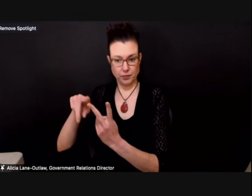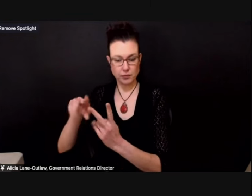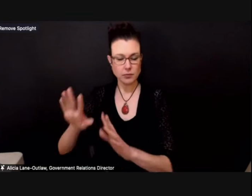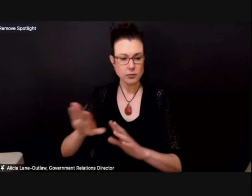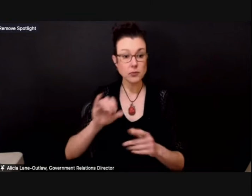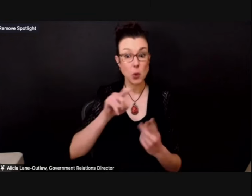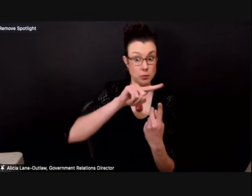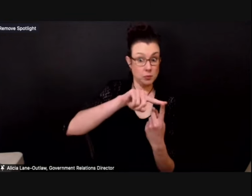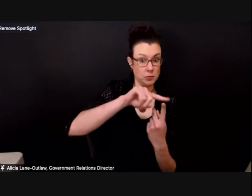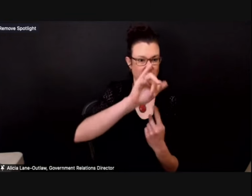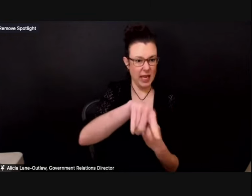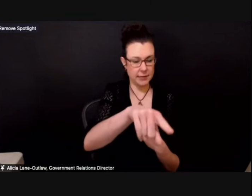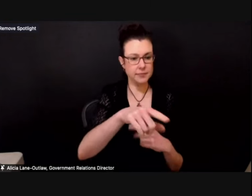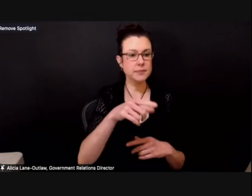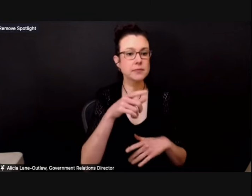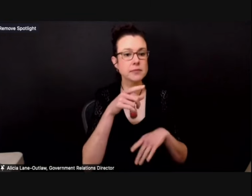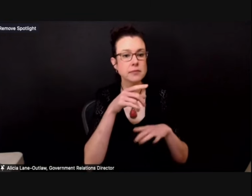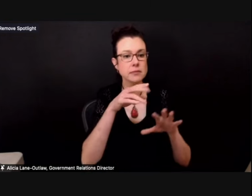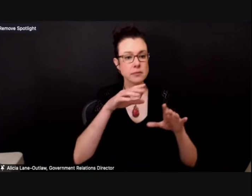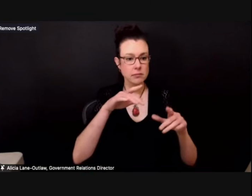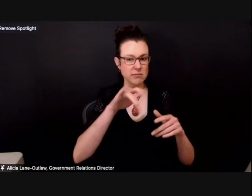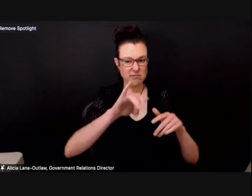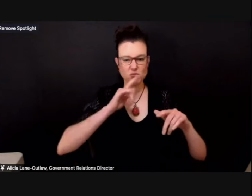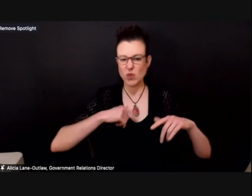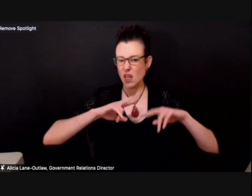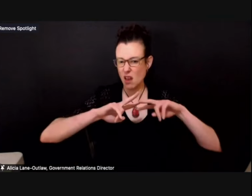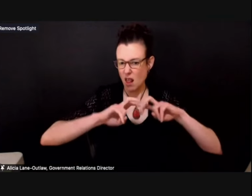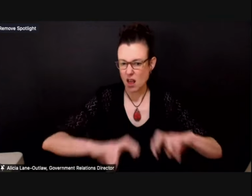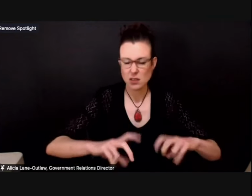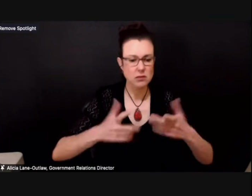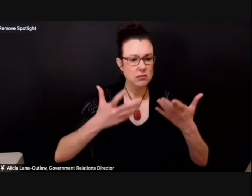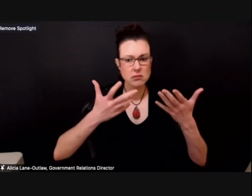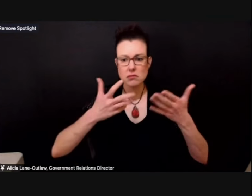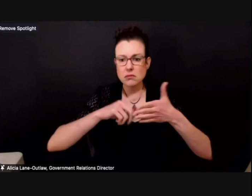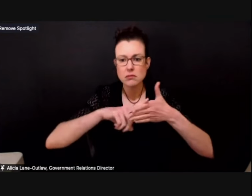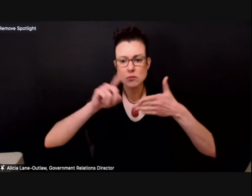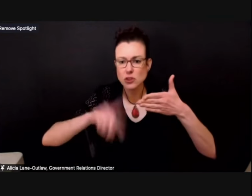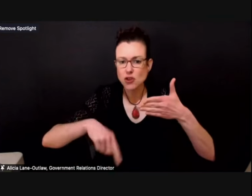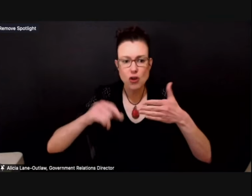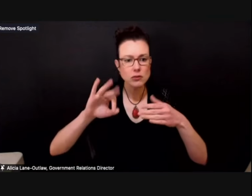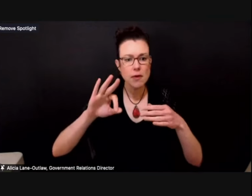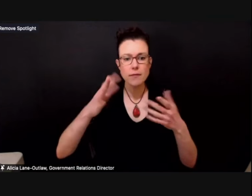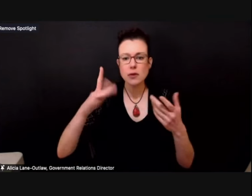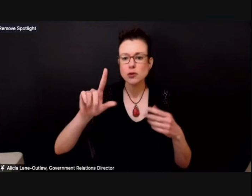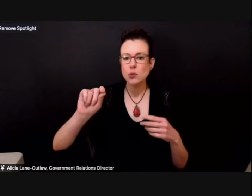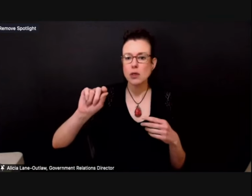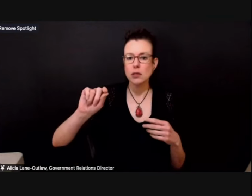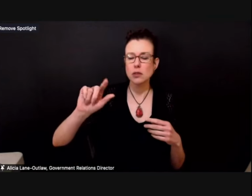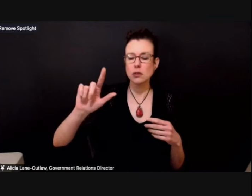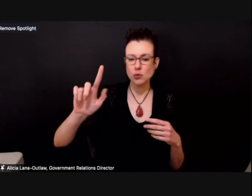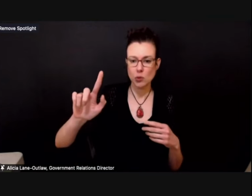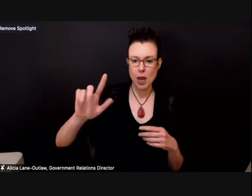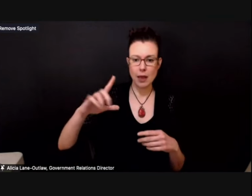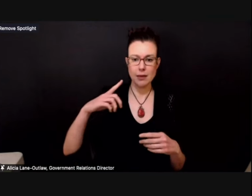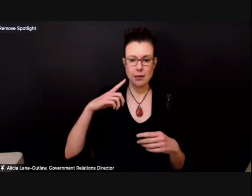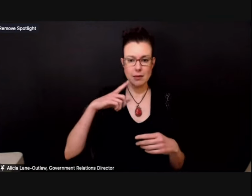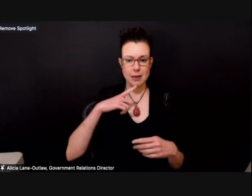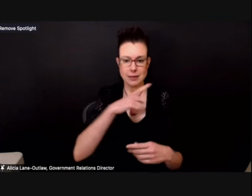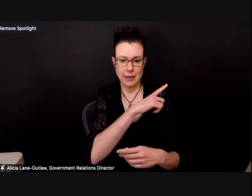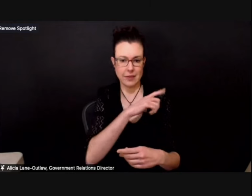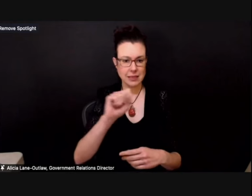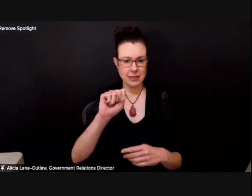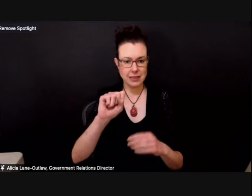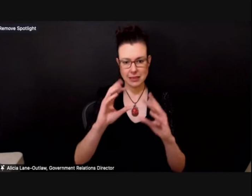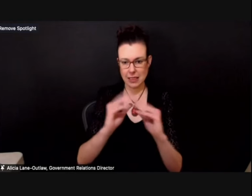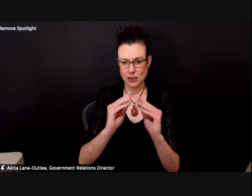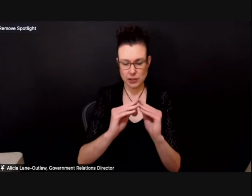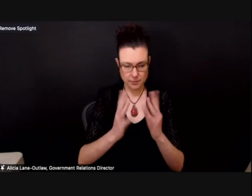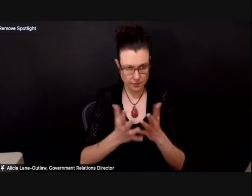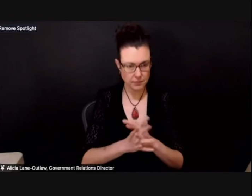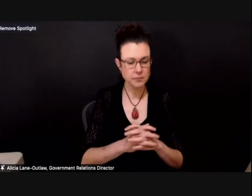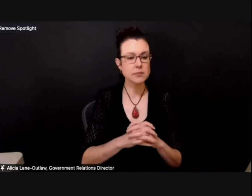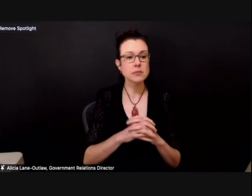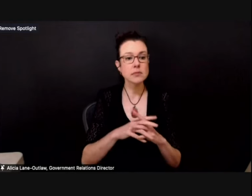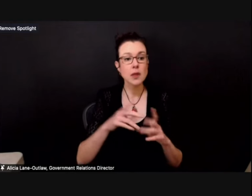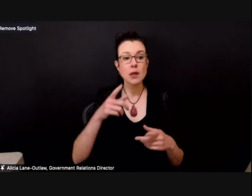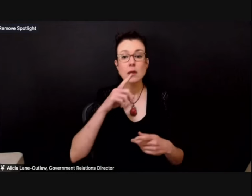This slide covers this recent session; analyzing the results of the 2021 legislative session.